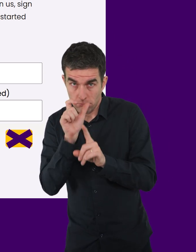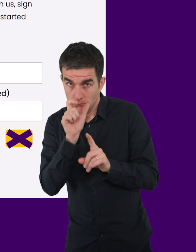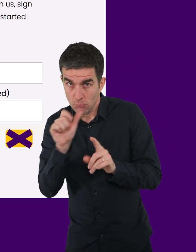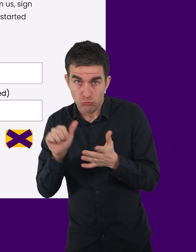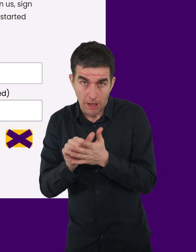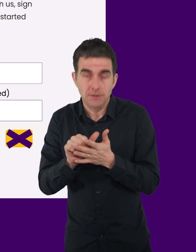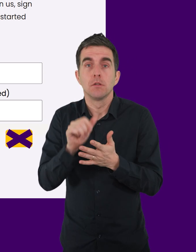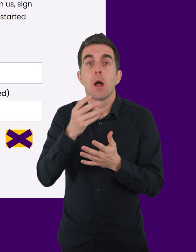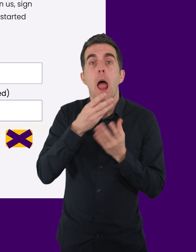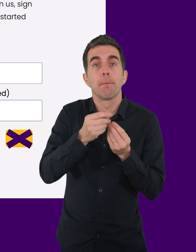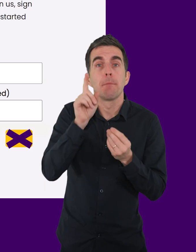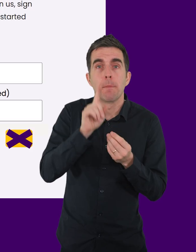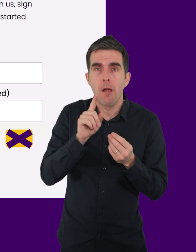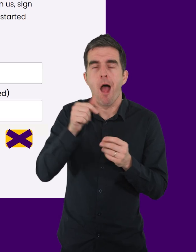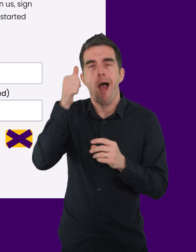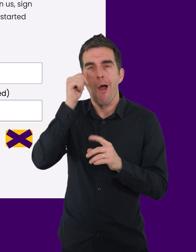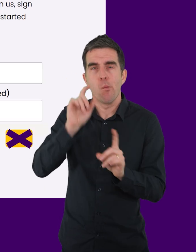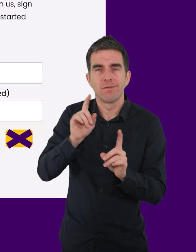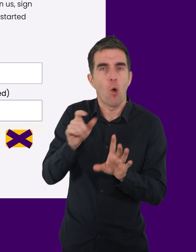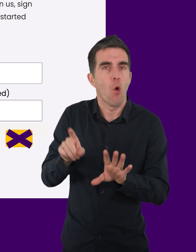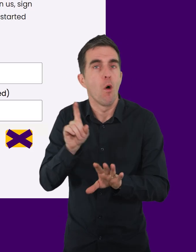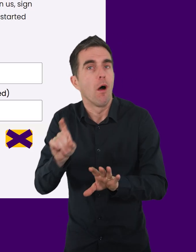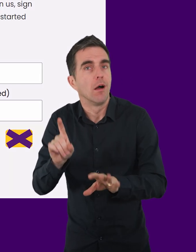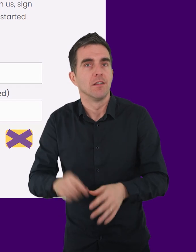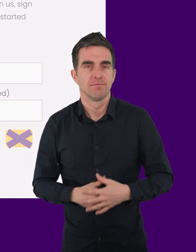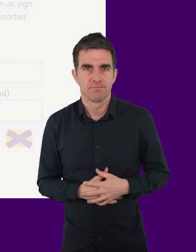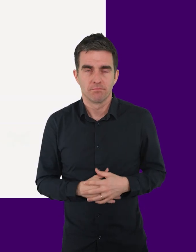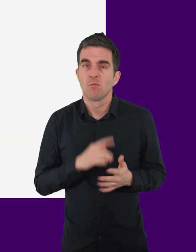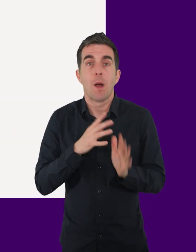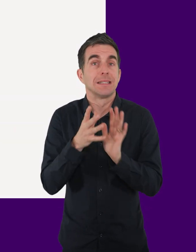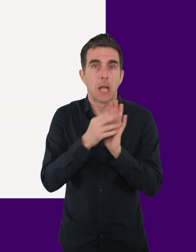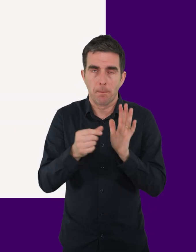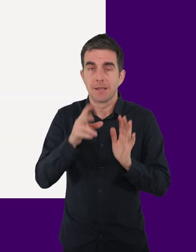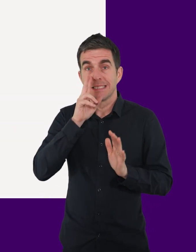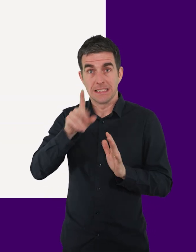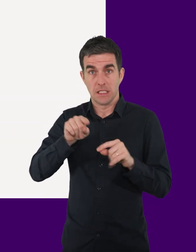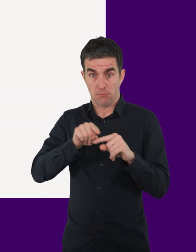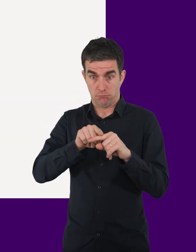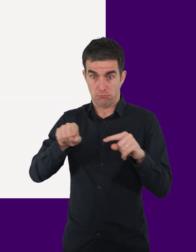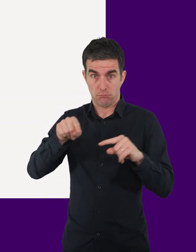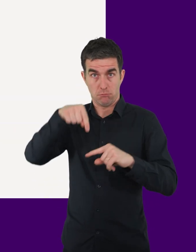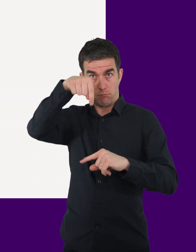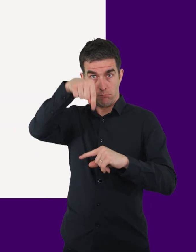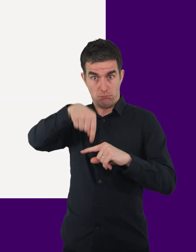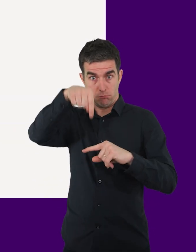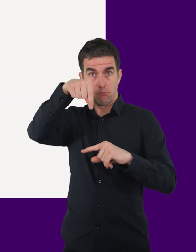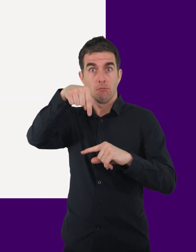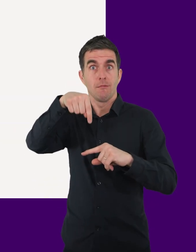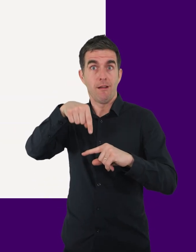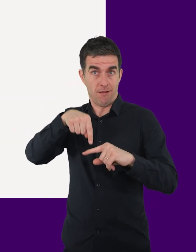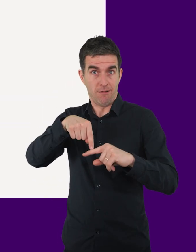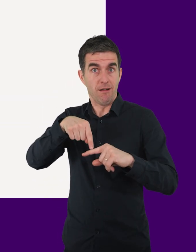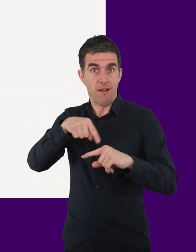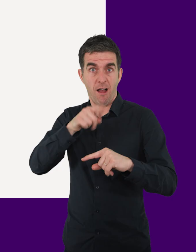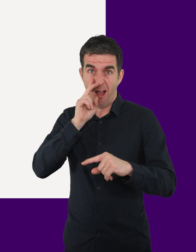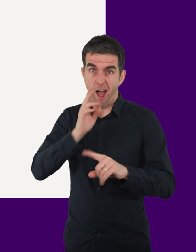and may help some people understand their functionality. For example, a down arrow icon pointing towards a flat line